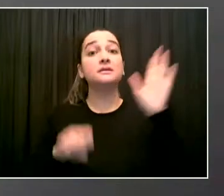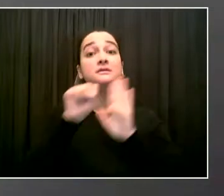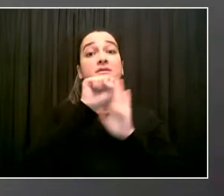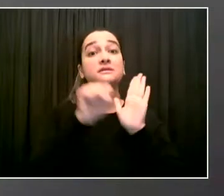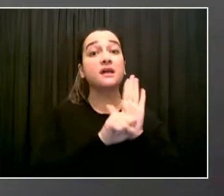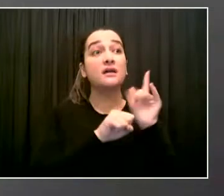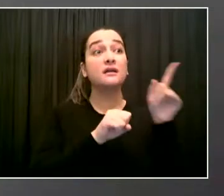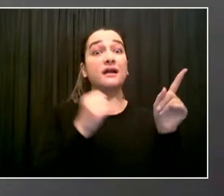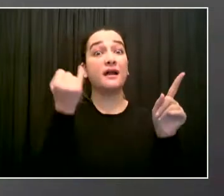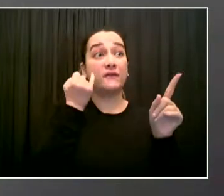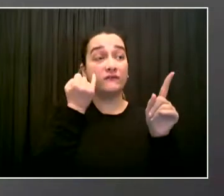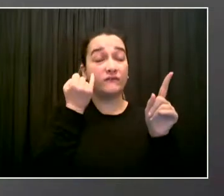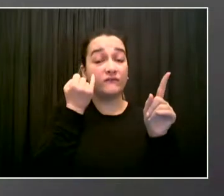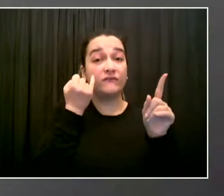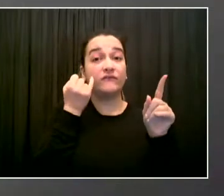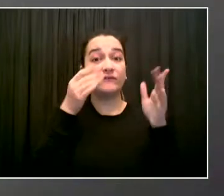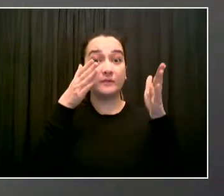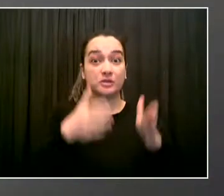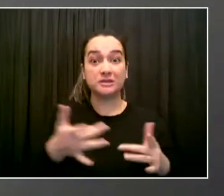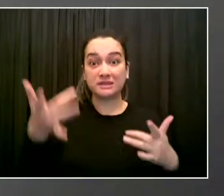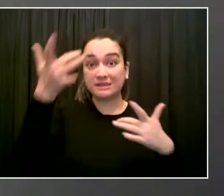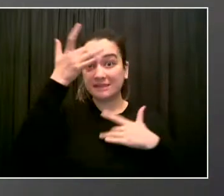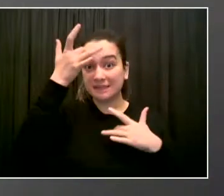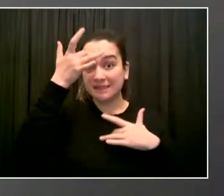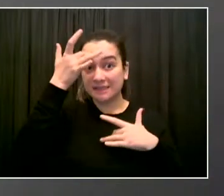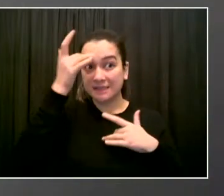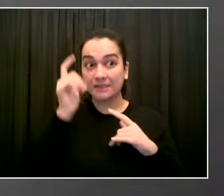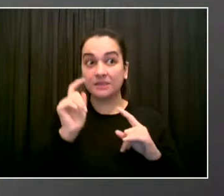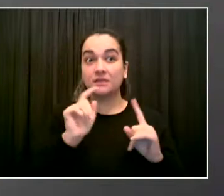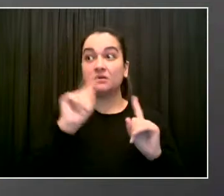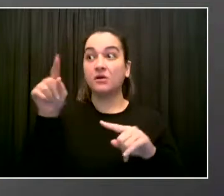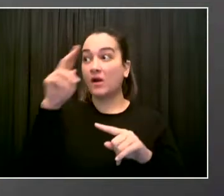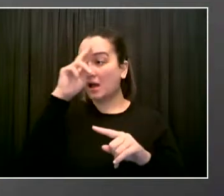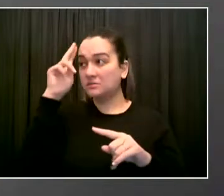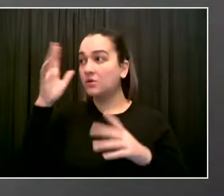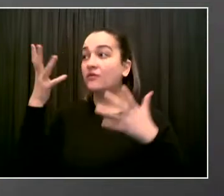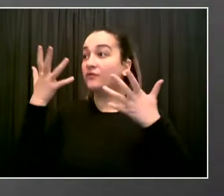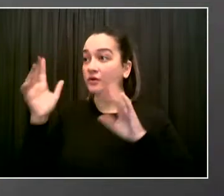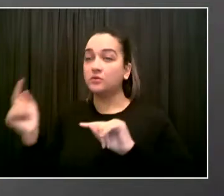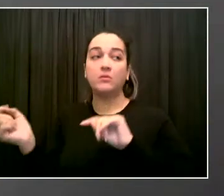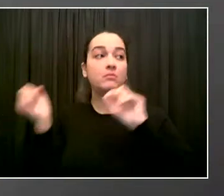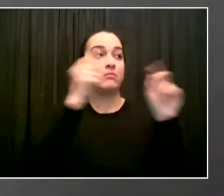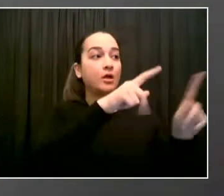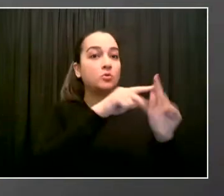PATIENTS WHO WERE SICK TO TT HE NURSING HOME, WE USED A COMOMLPETETELY